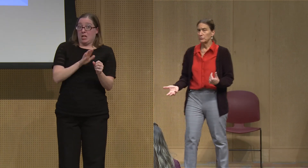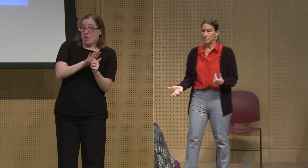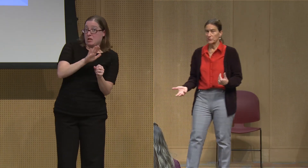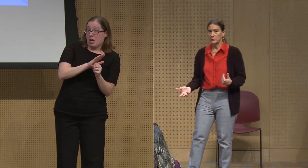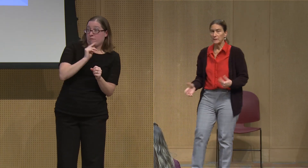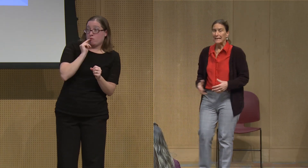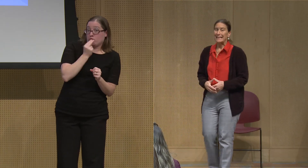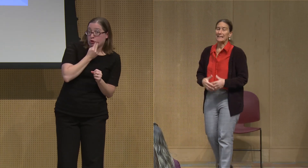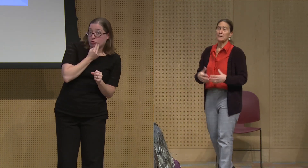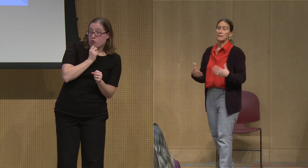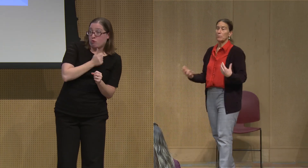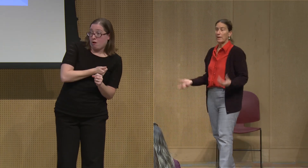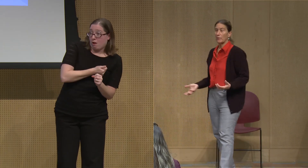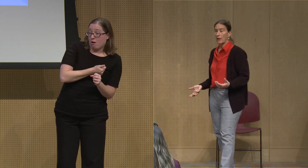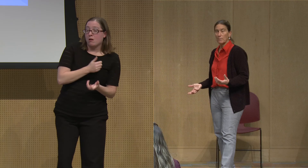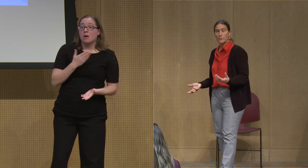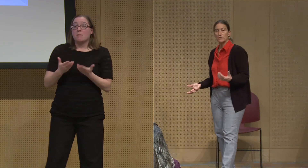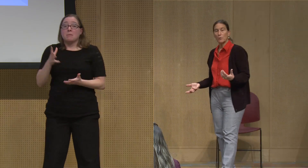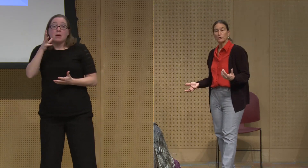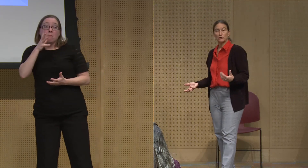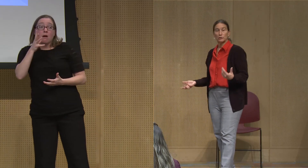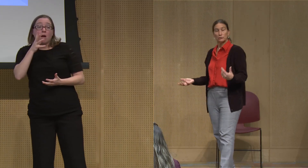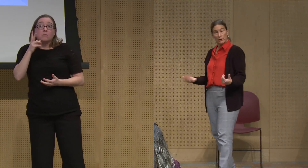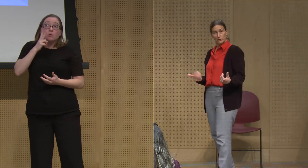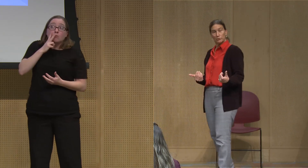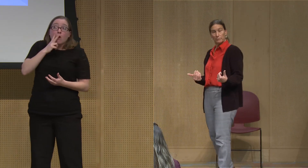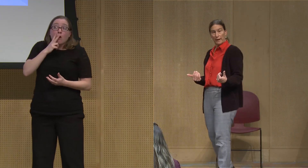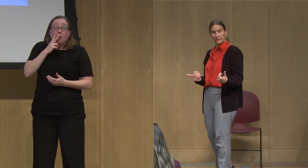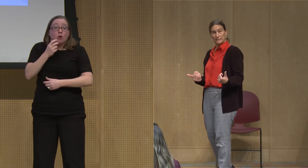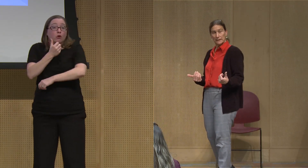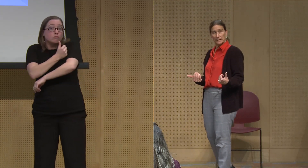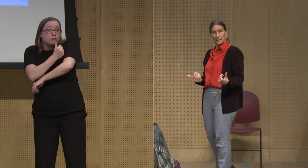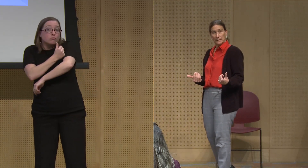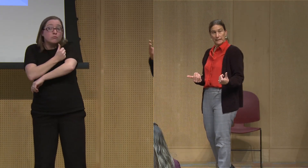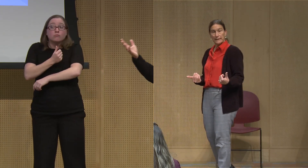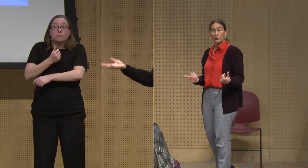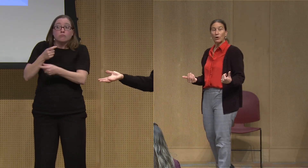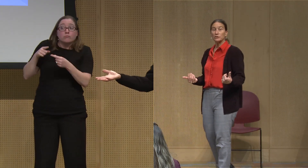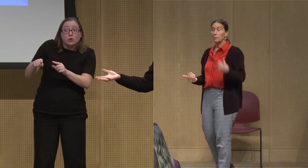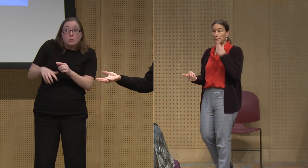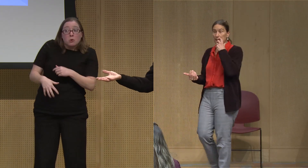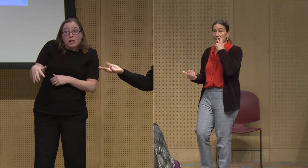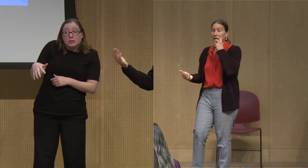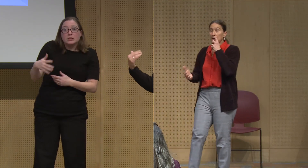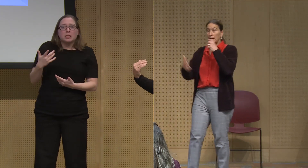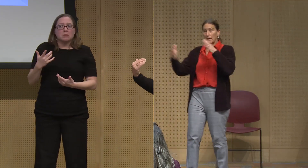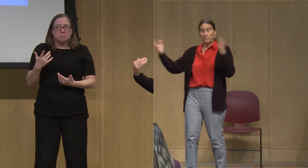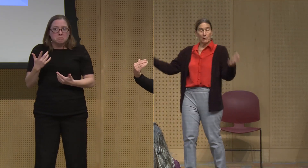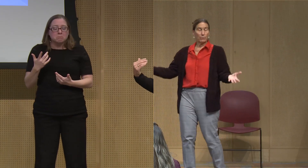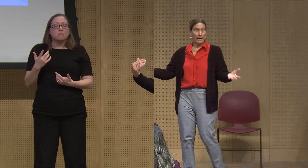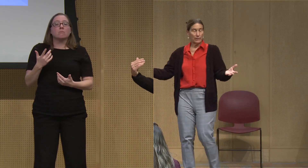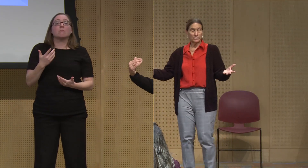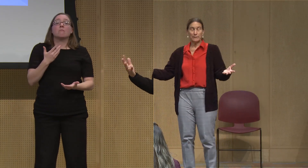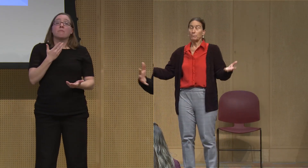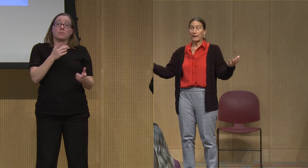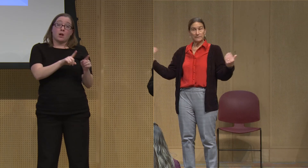IT CAN BE WHETHER OUR MOTHER SMOKED OR TOOK DRUGS DURING PREGNANCY. IT CAN ALSO BE AROUND-- BREASTFEEDING ACTUALLY